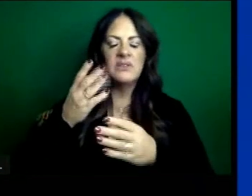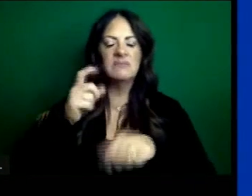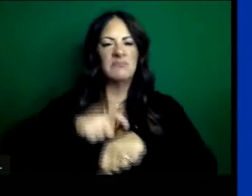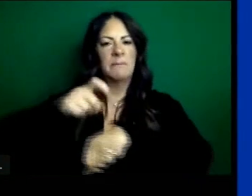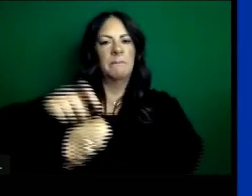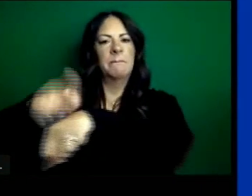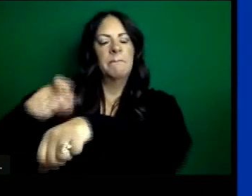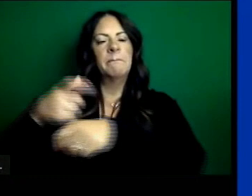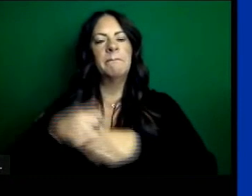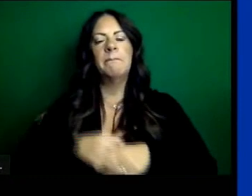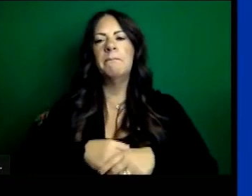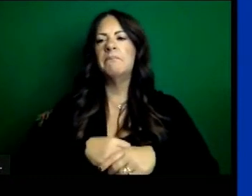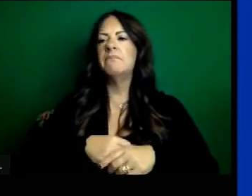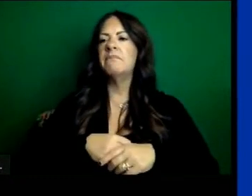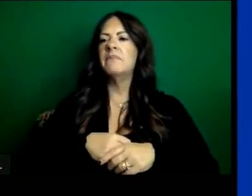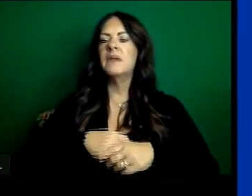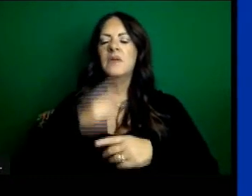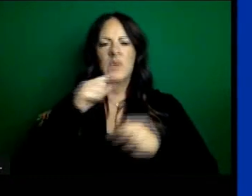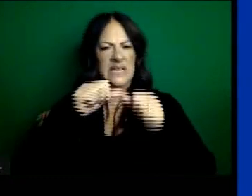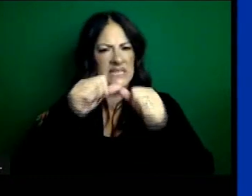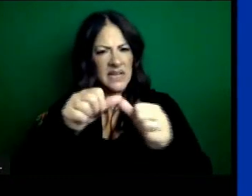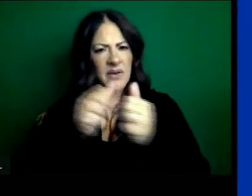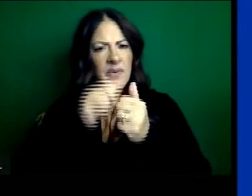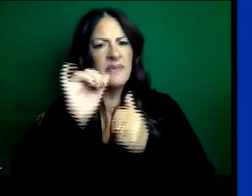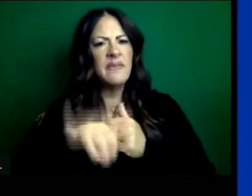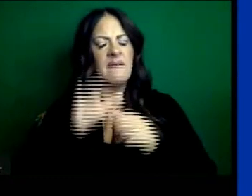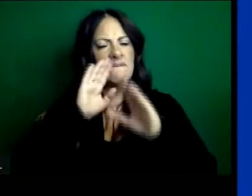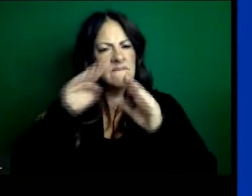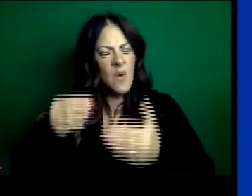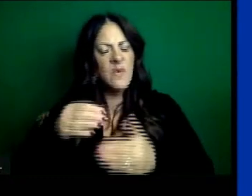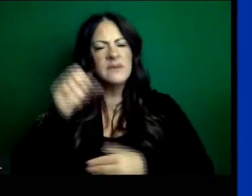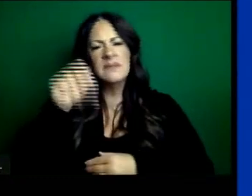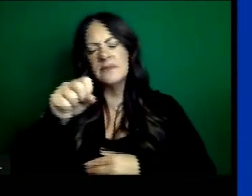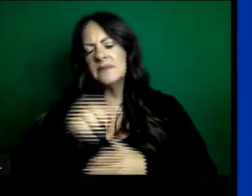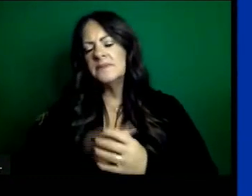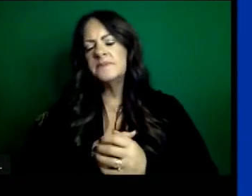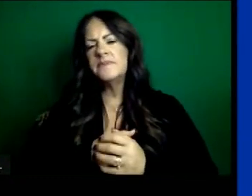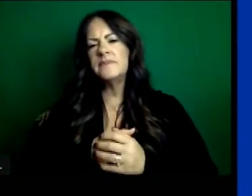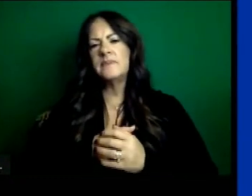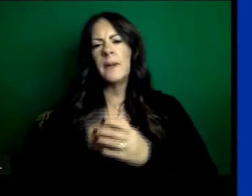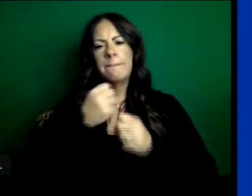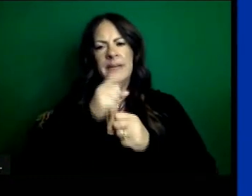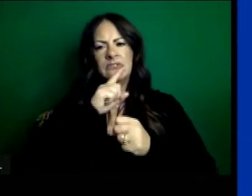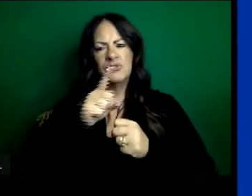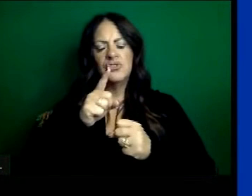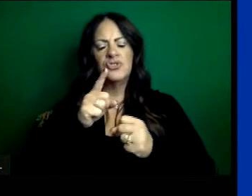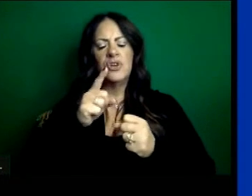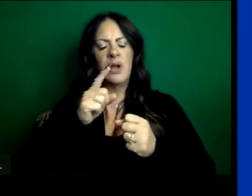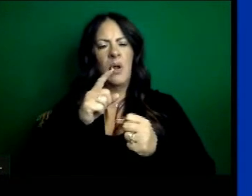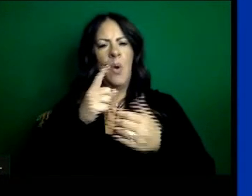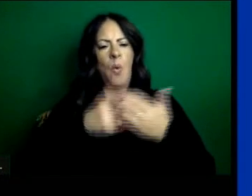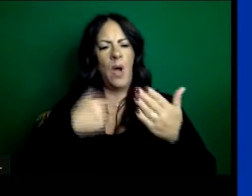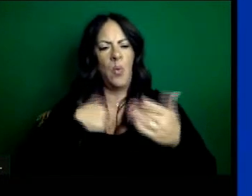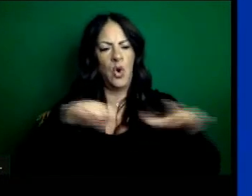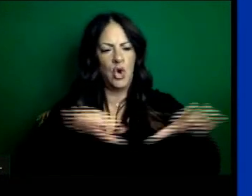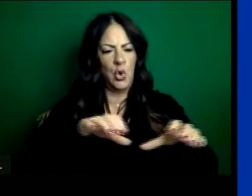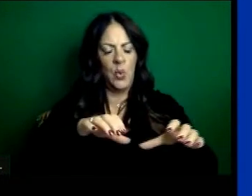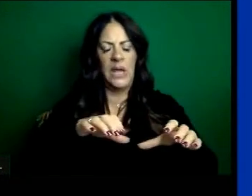TEST POSITIVE IN A HARD HIT COMMUNITY ARE THE LOWEST HEALTHY PEOPLE'S INDEX